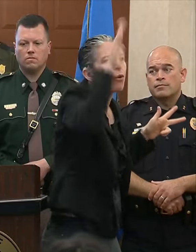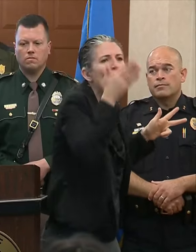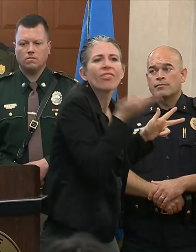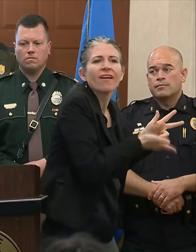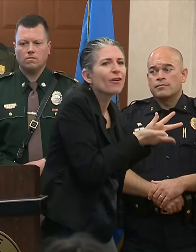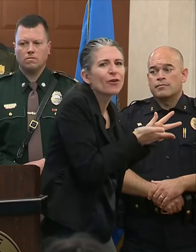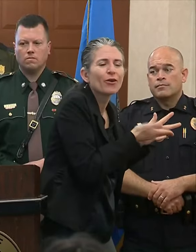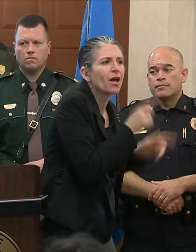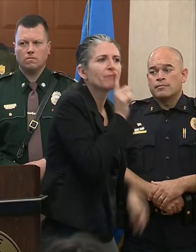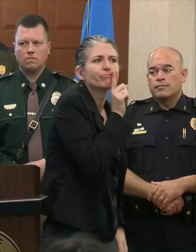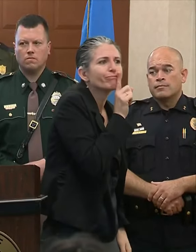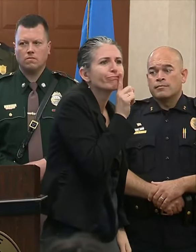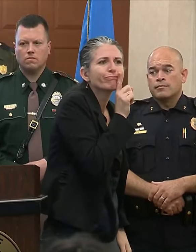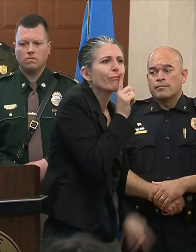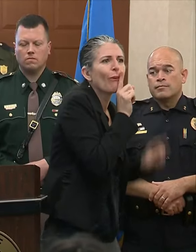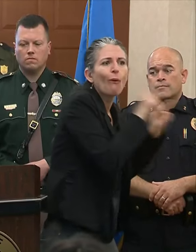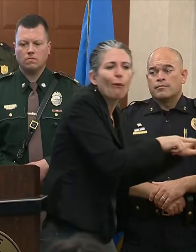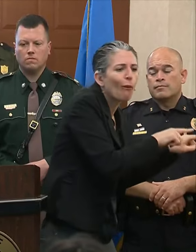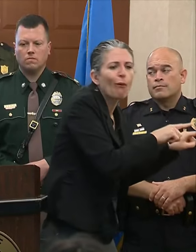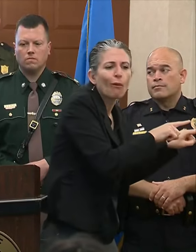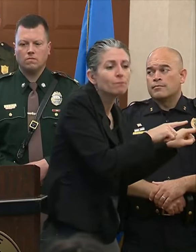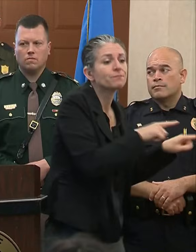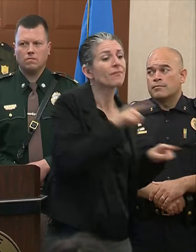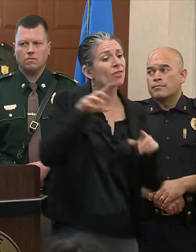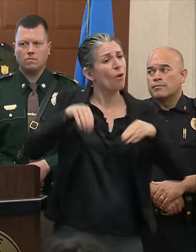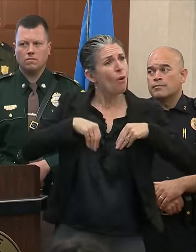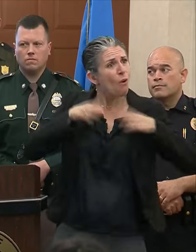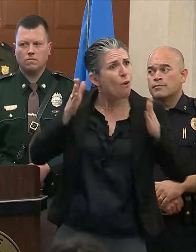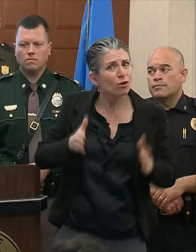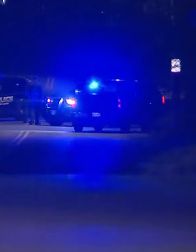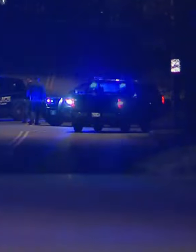So the owner was very diligent to say. Did you clear those trailers?